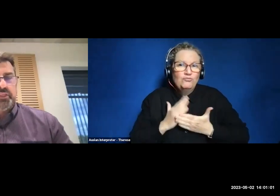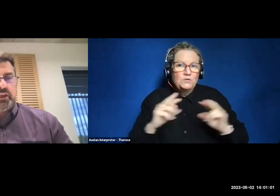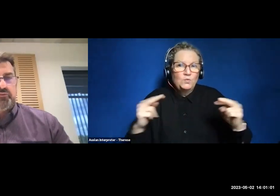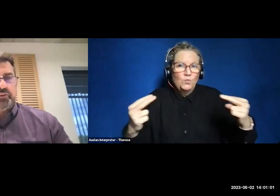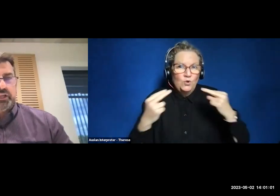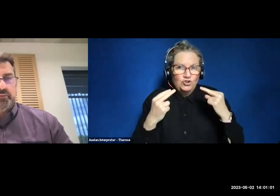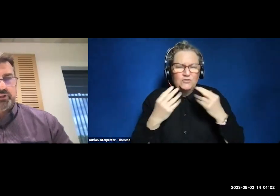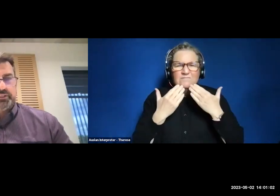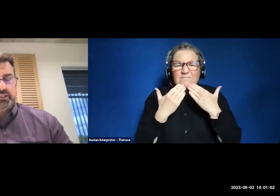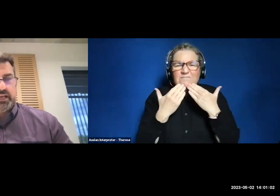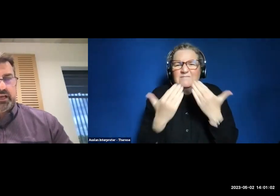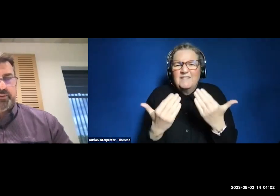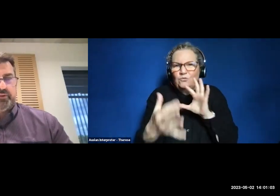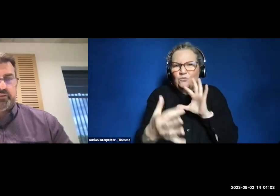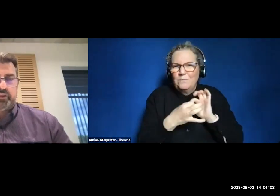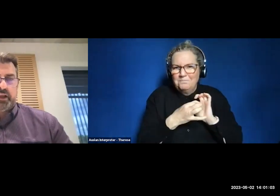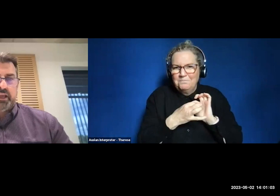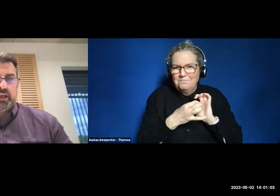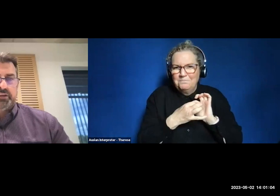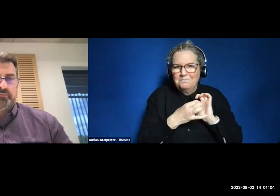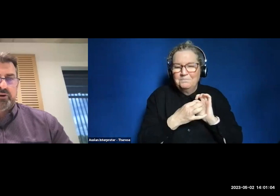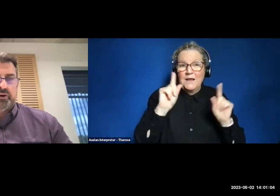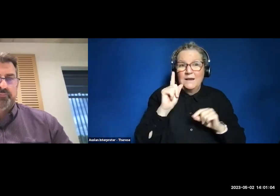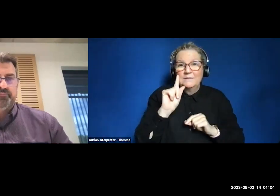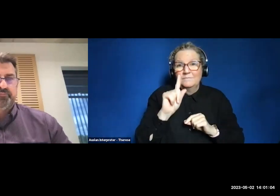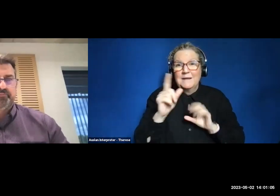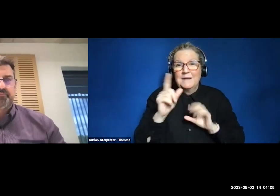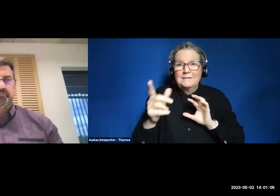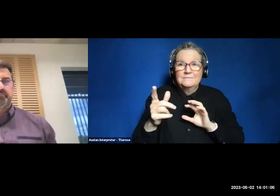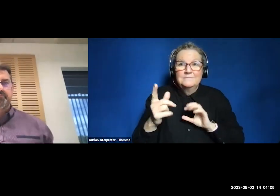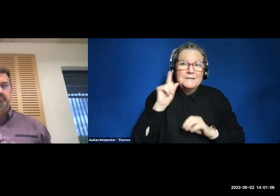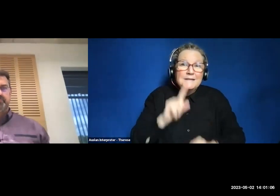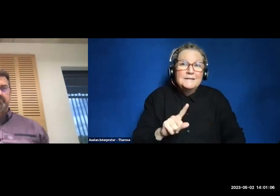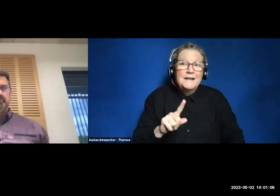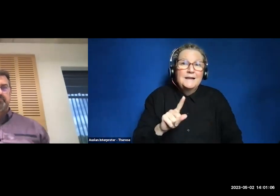Thank you for turning out not just today but yesterday and tomorrow.